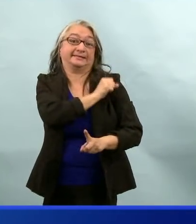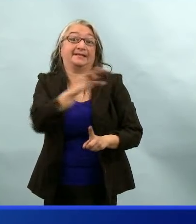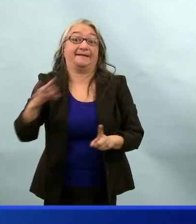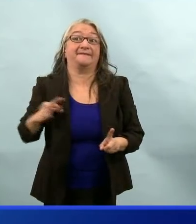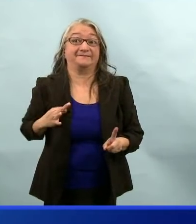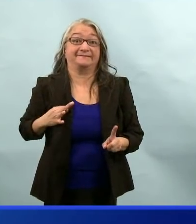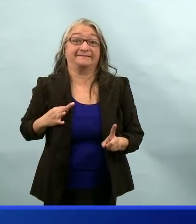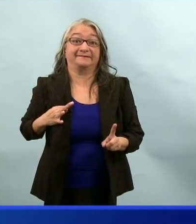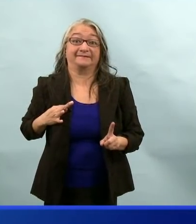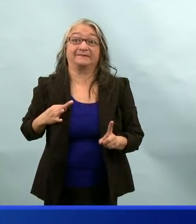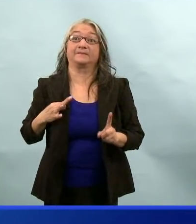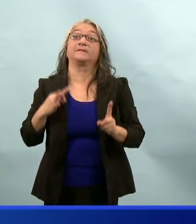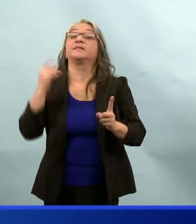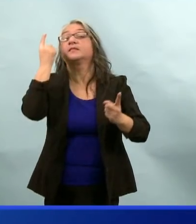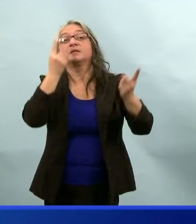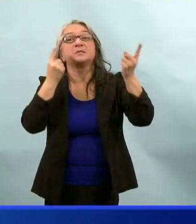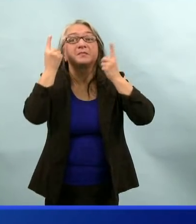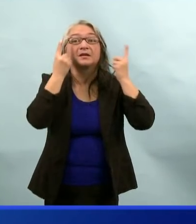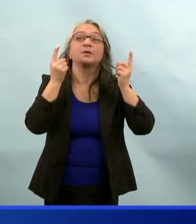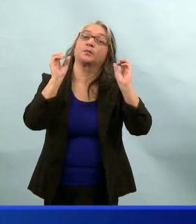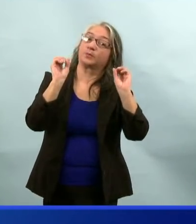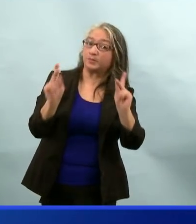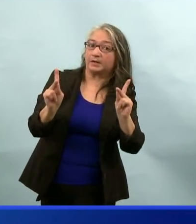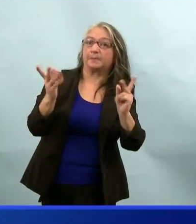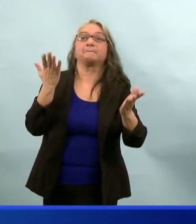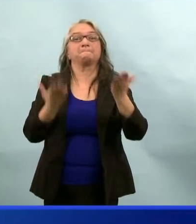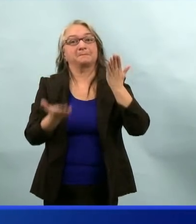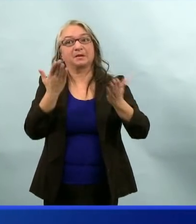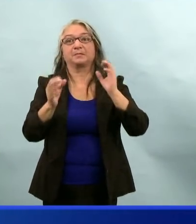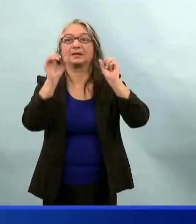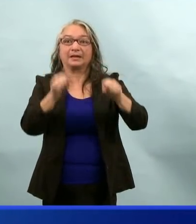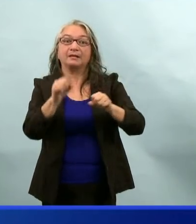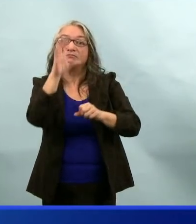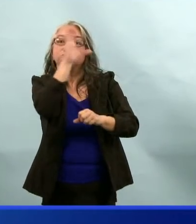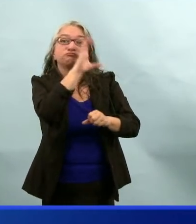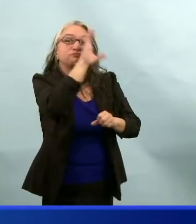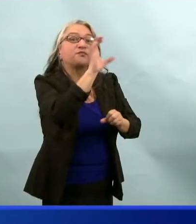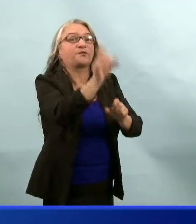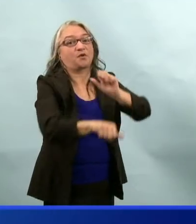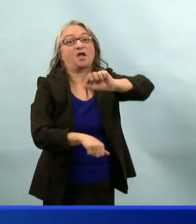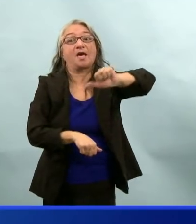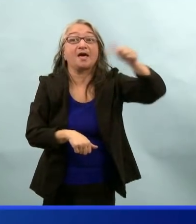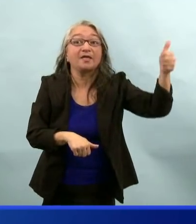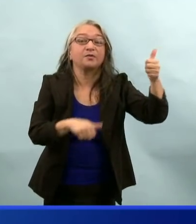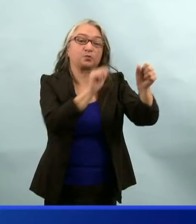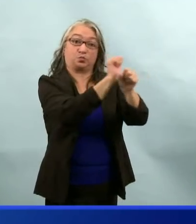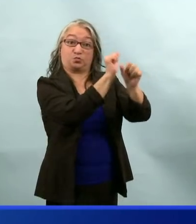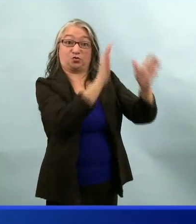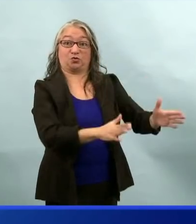other parts of the care that doesn't require a nurse so we are always